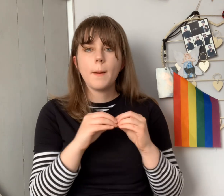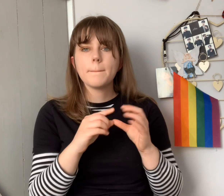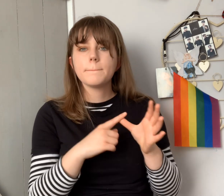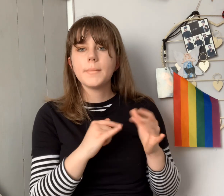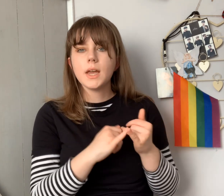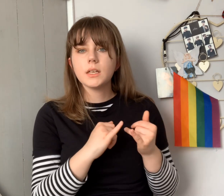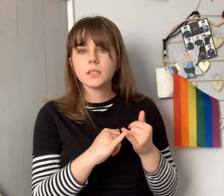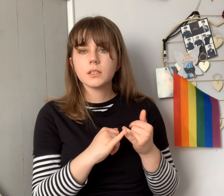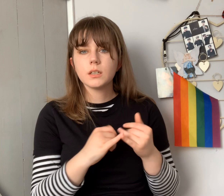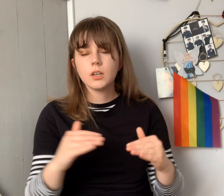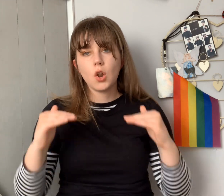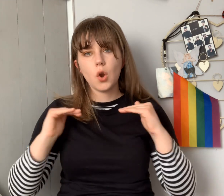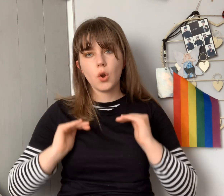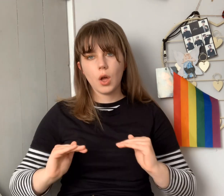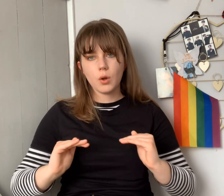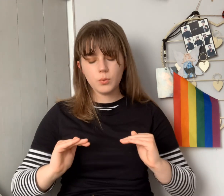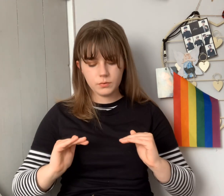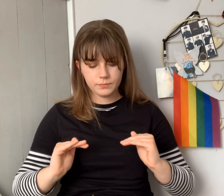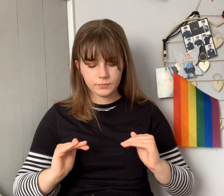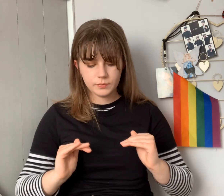This is very quick